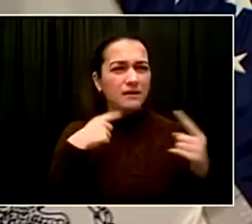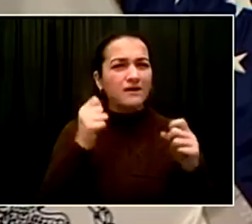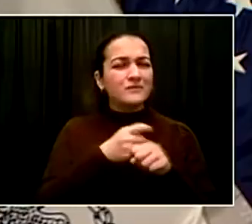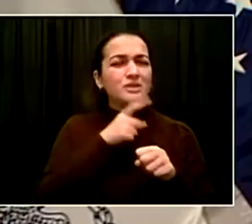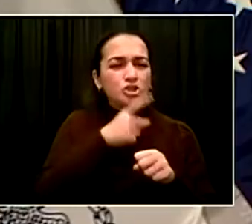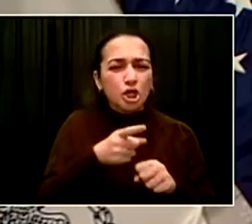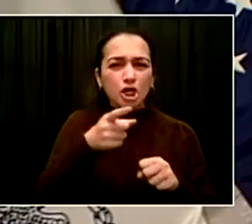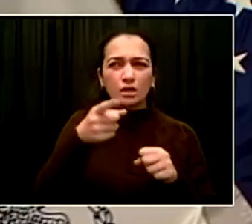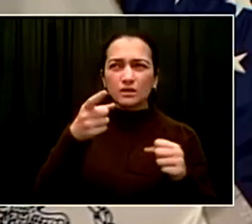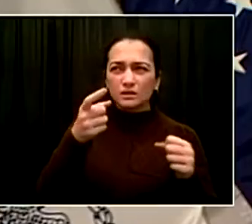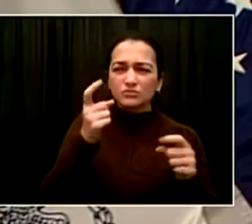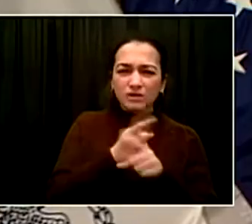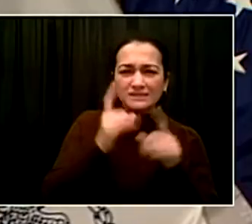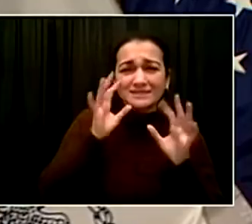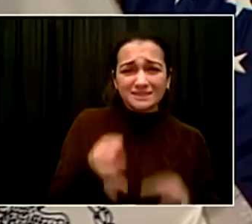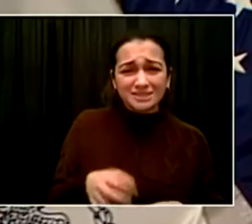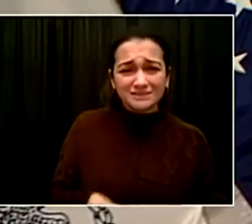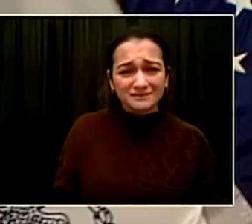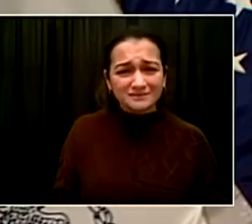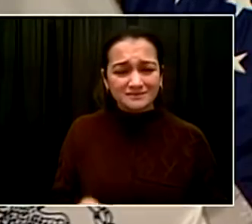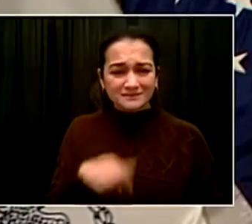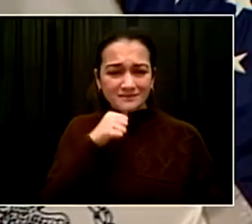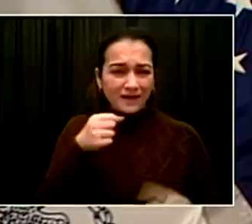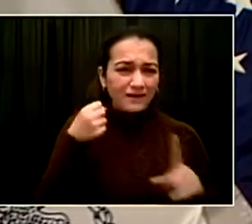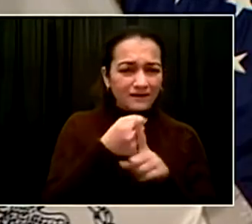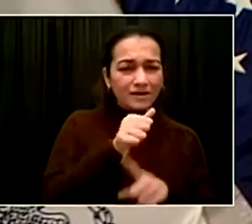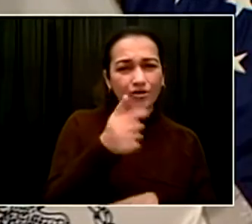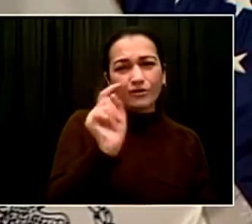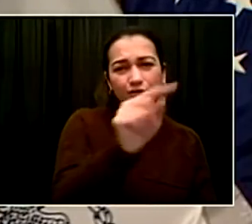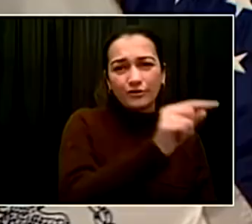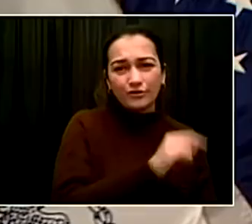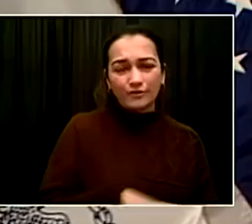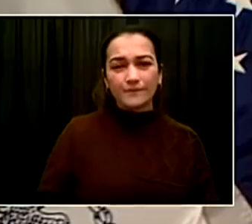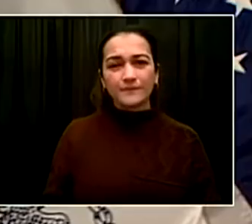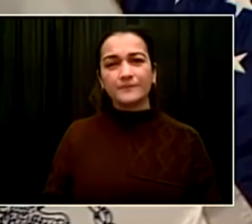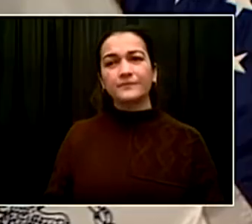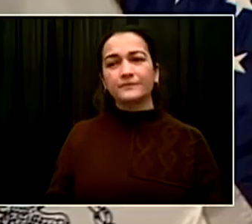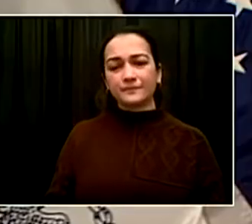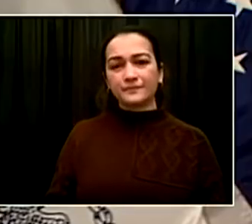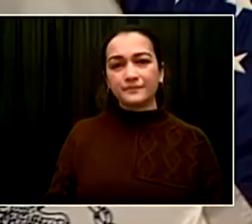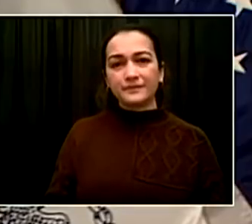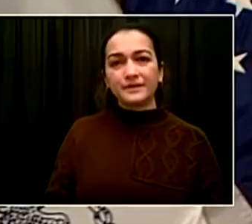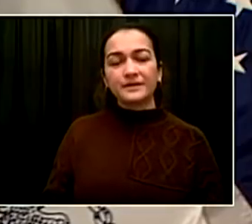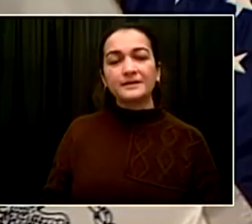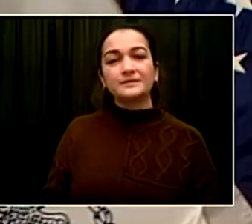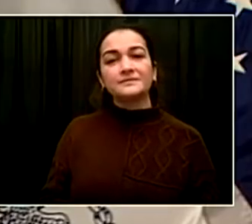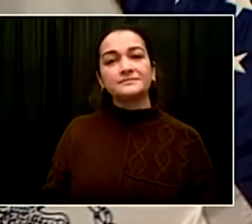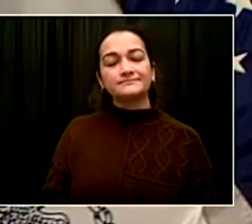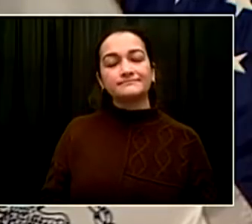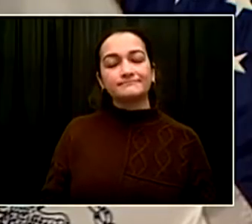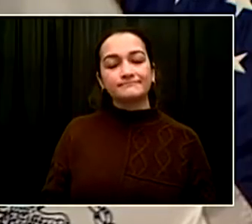ONES AND IT'S BEEN A LONG TIME IN MANY CASES BUT THINK ABOUT WHO'S MOST VULNERABLE FROM